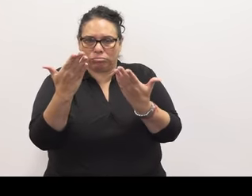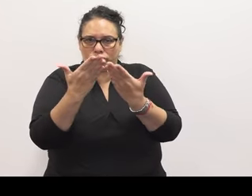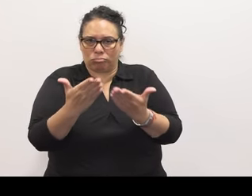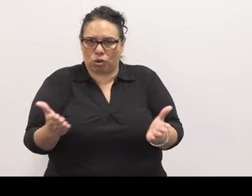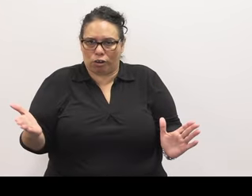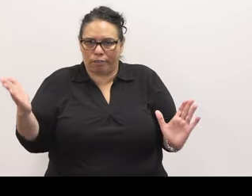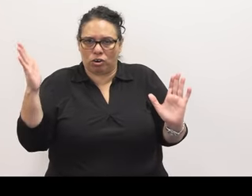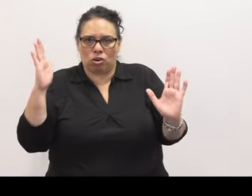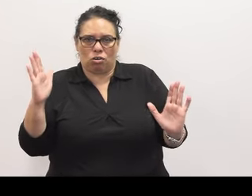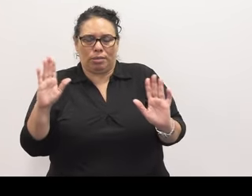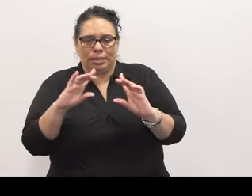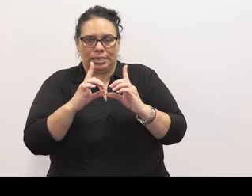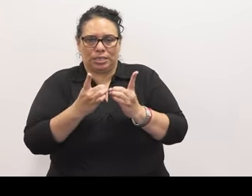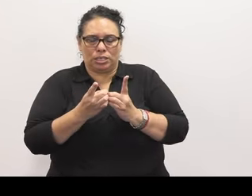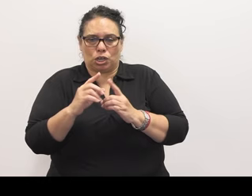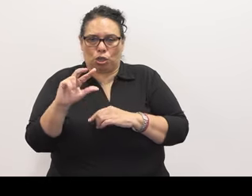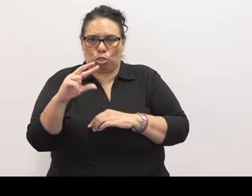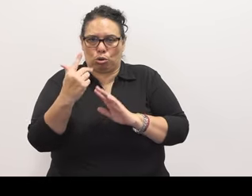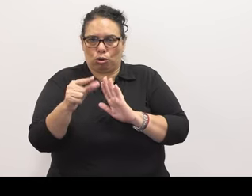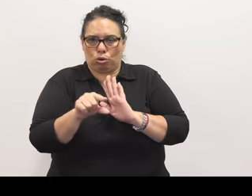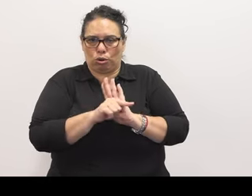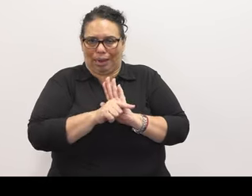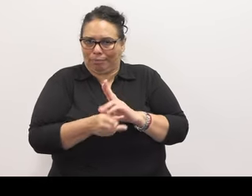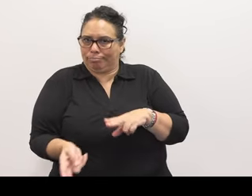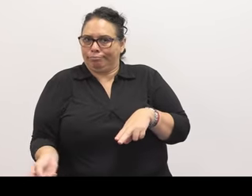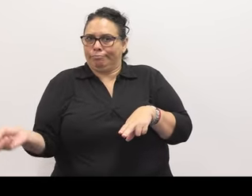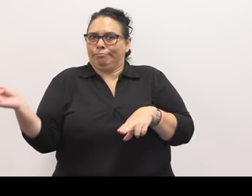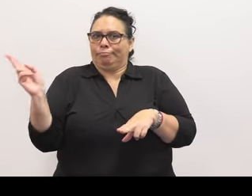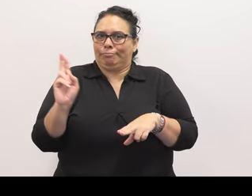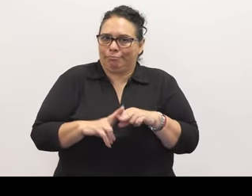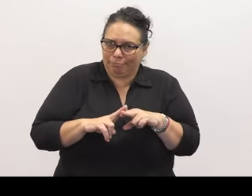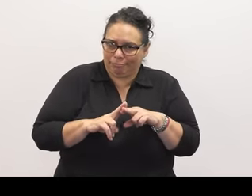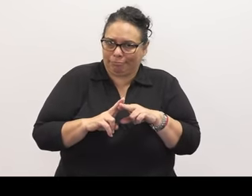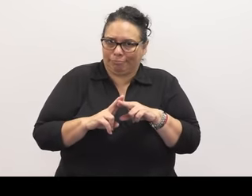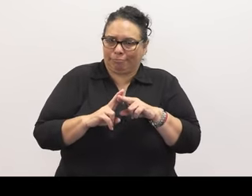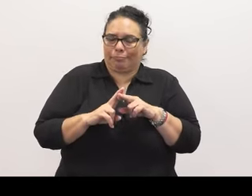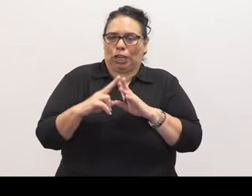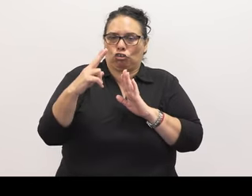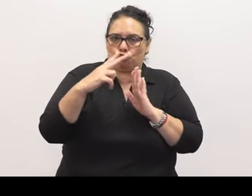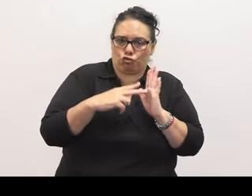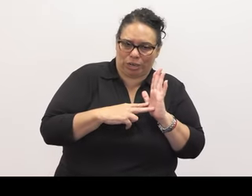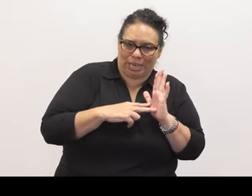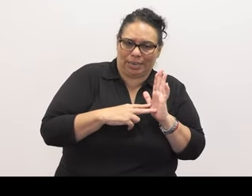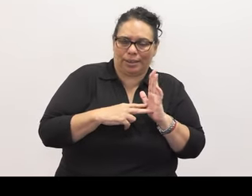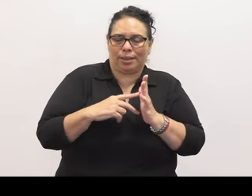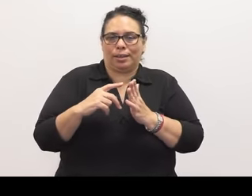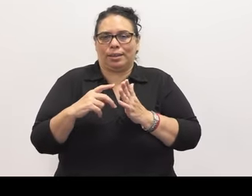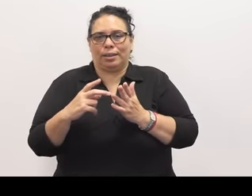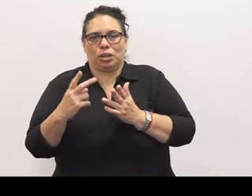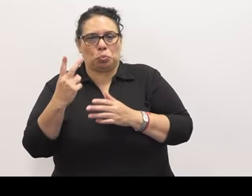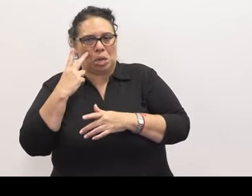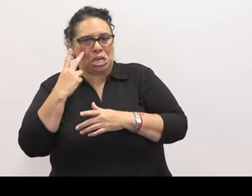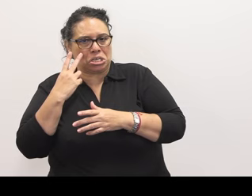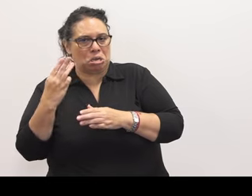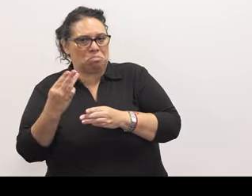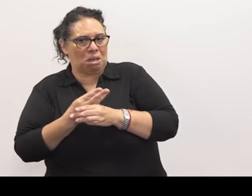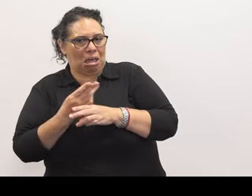made some gains in both reading. And, you know, we saw some gains in math,